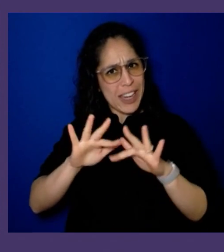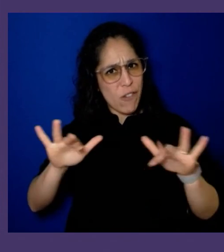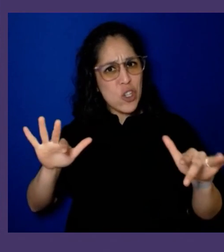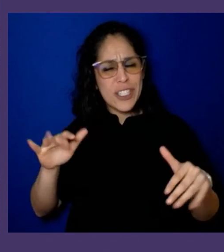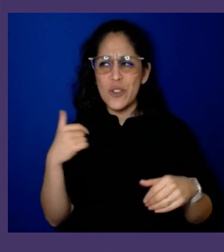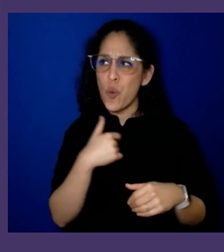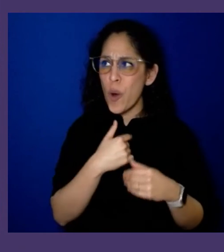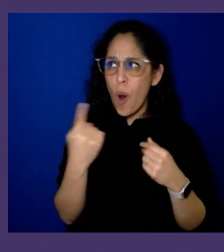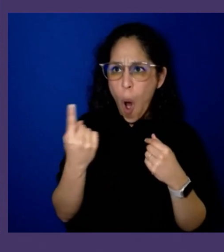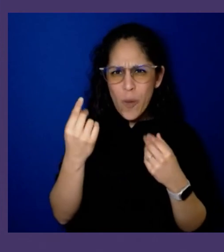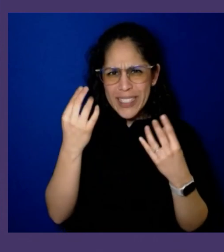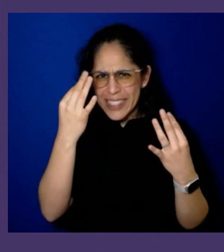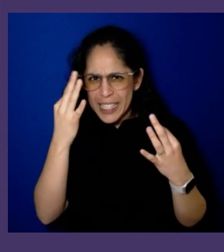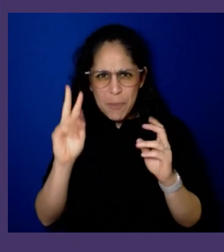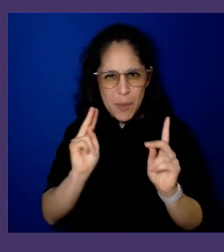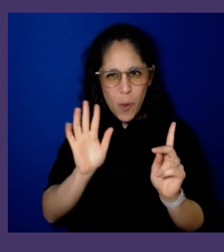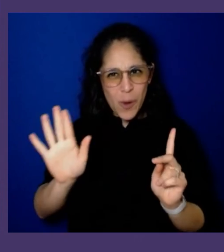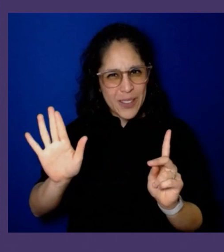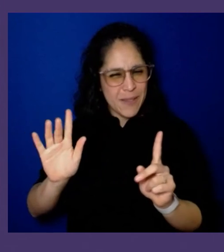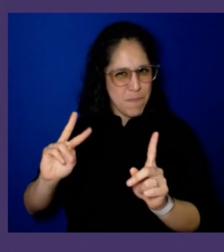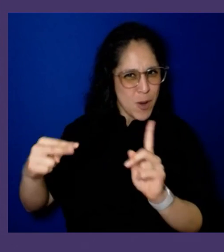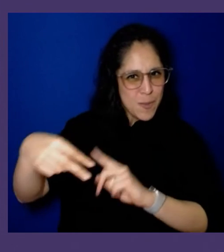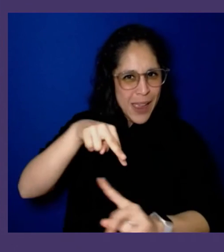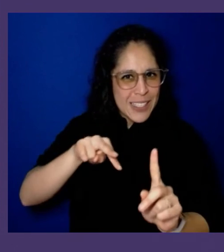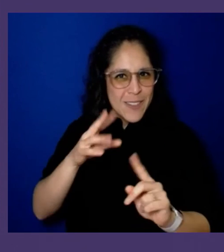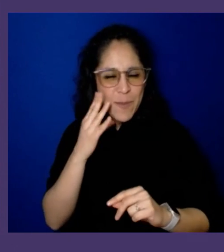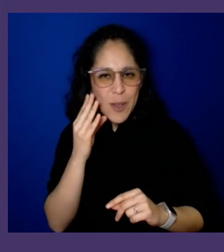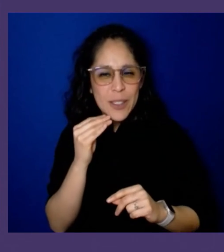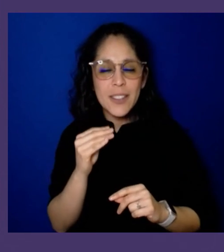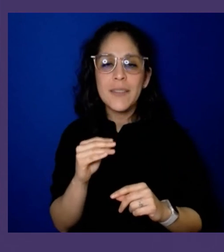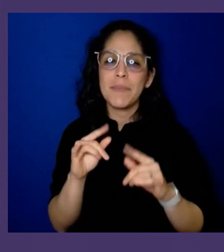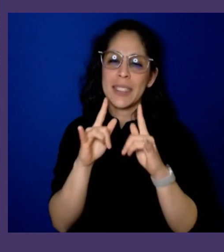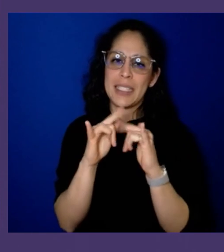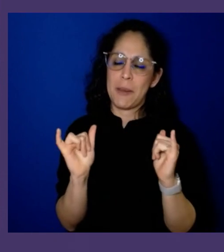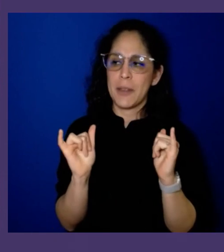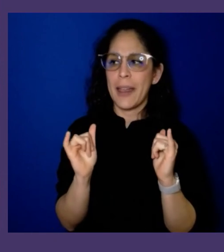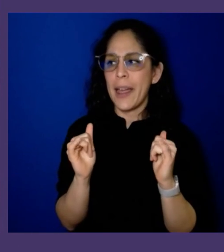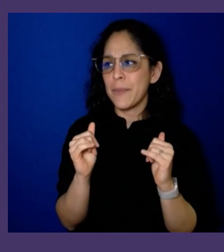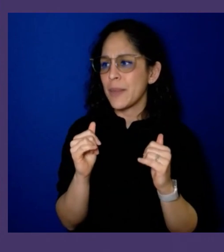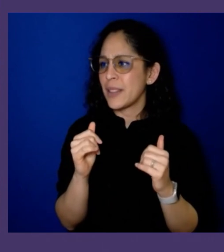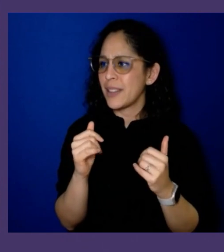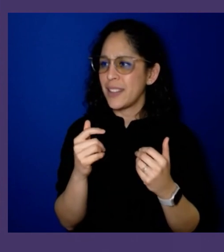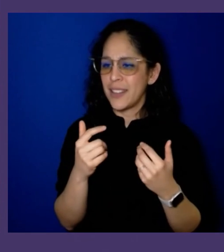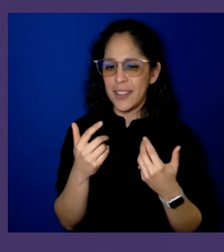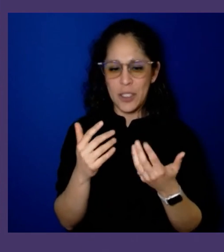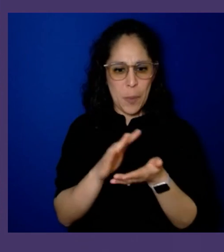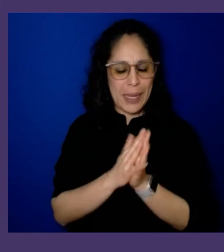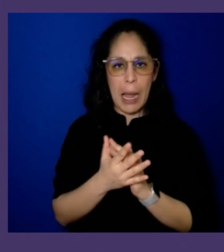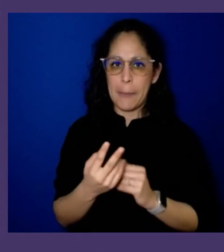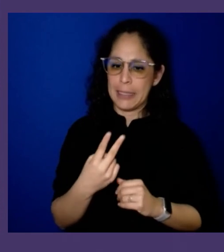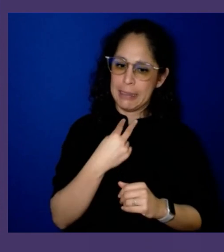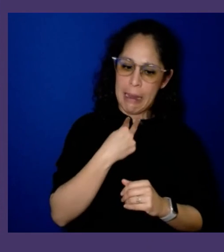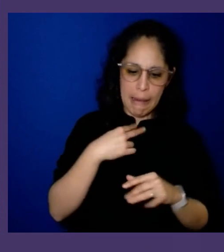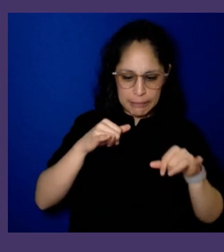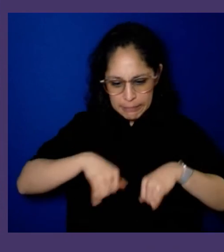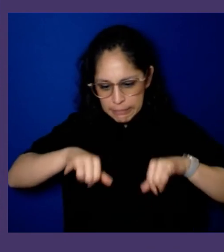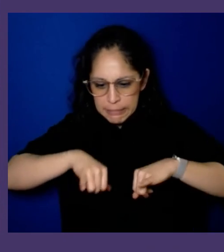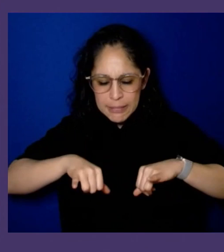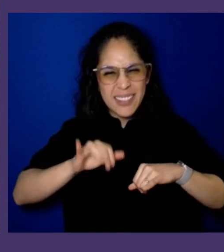but I think it's easy to get, still kind of locked in to where you're at.